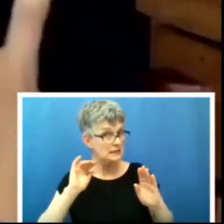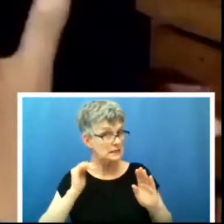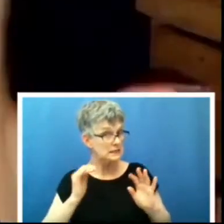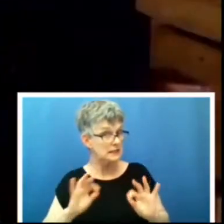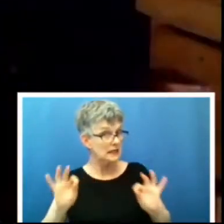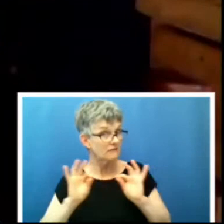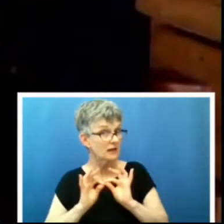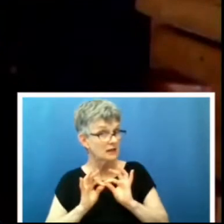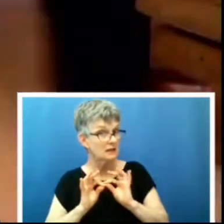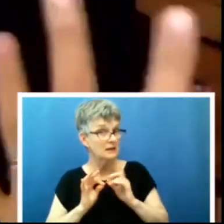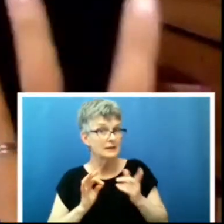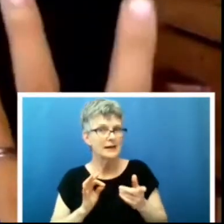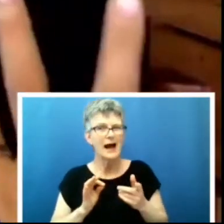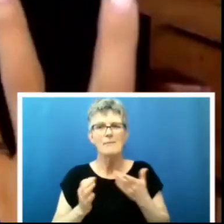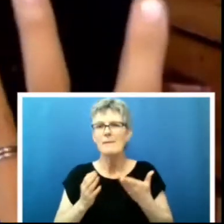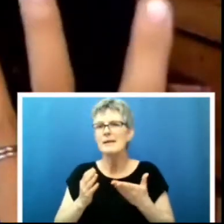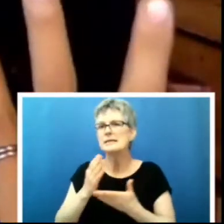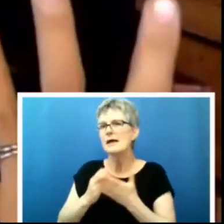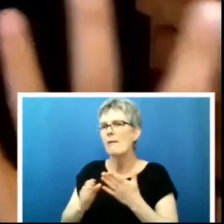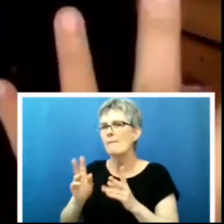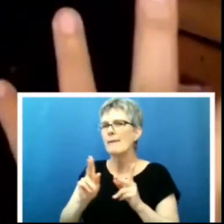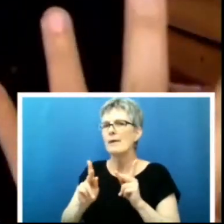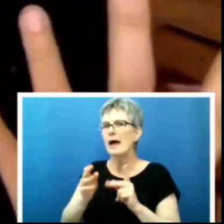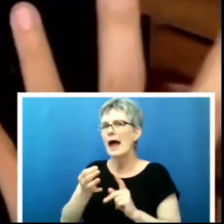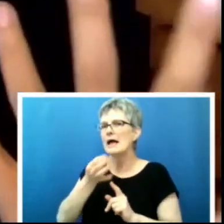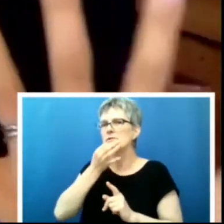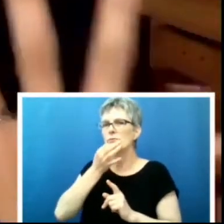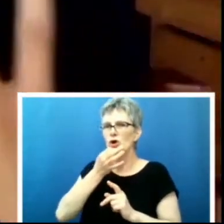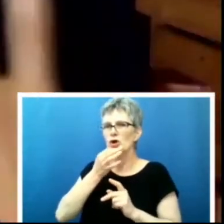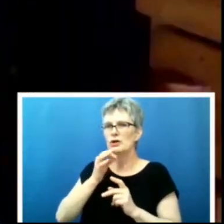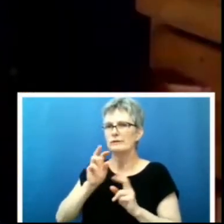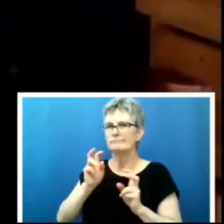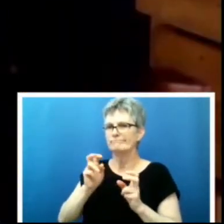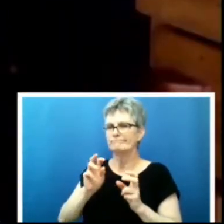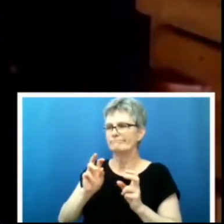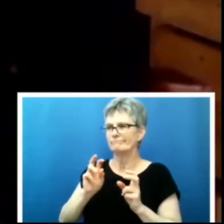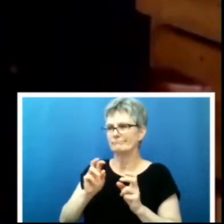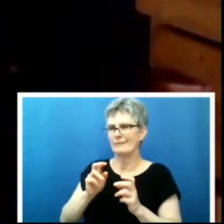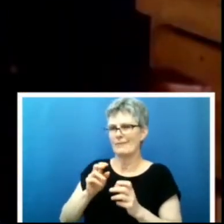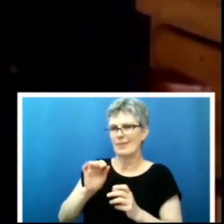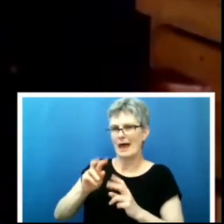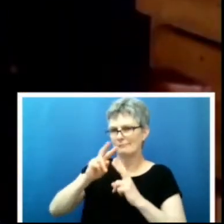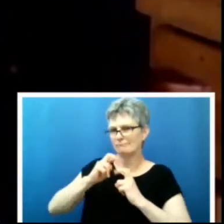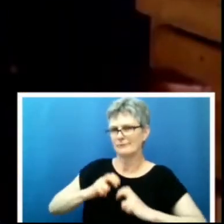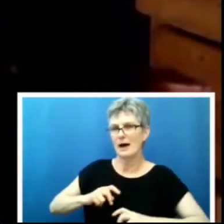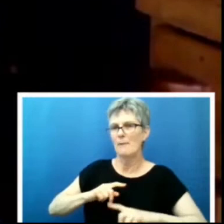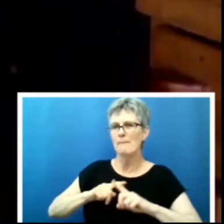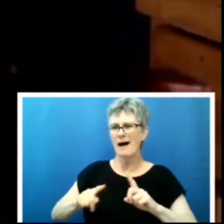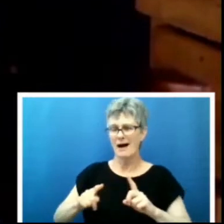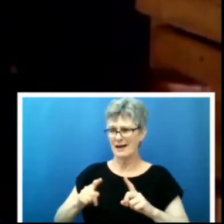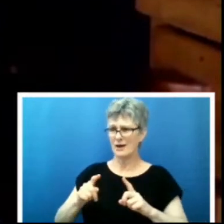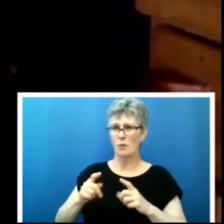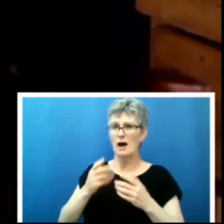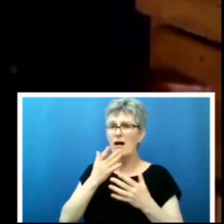And I don't think it matters to try to then interpret. Because the point and purpose of that particular exercise